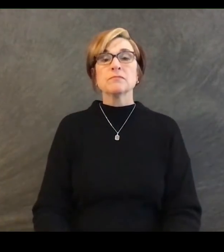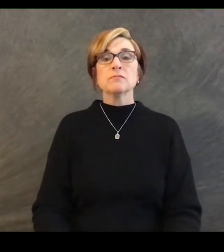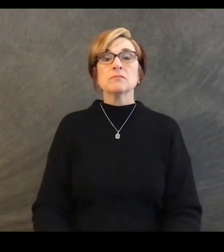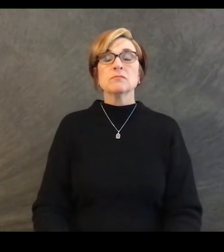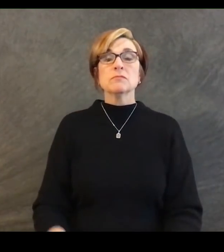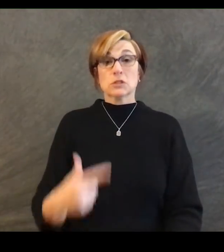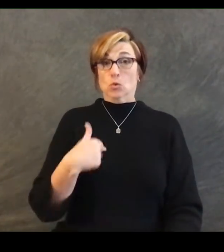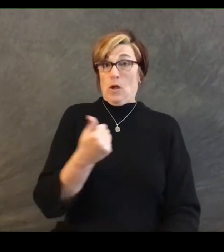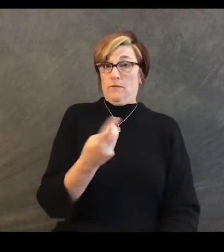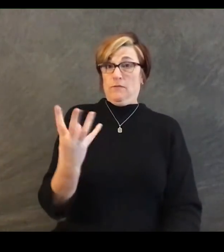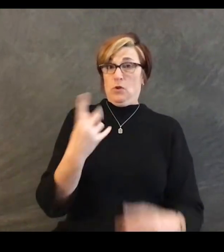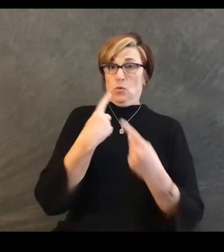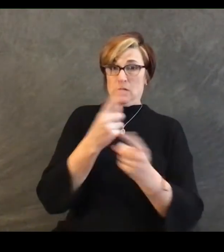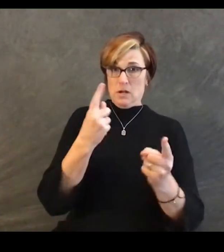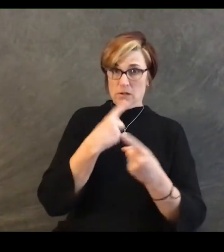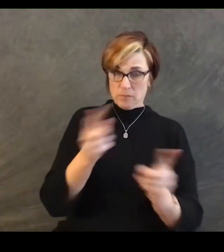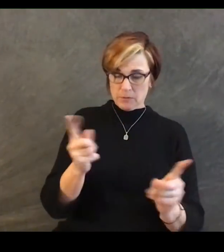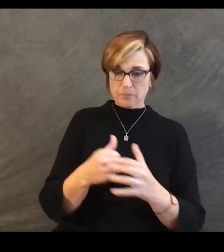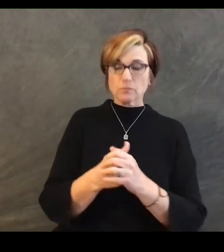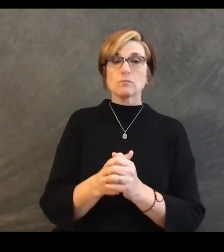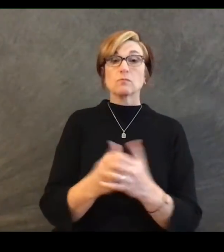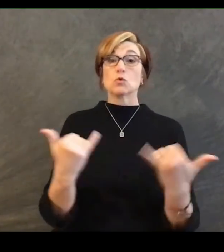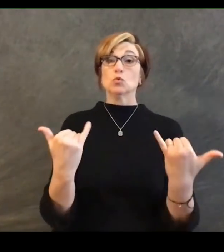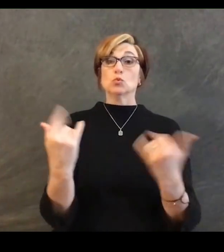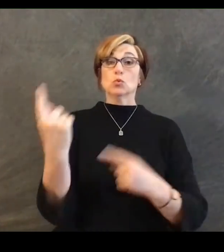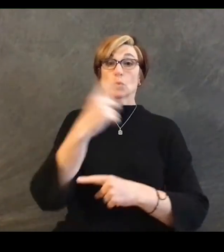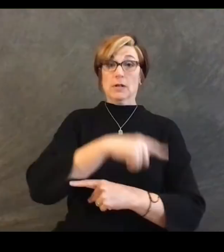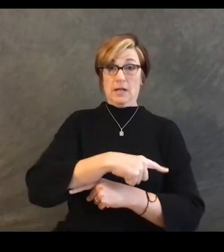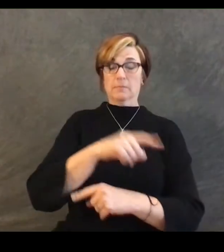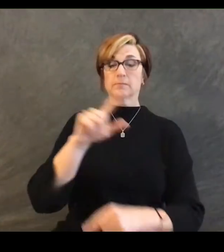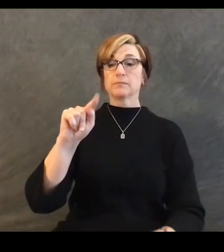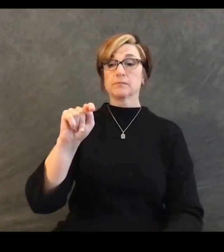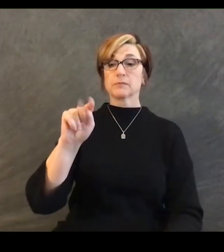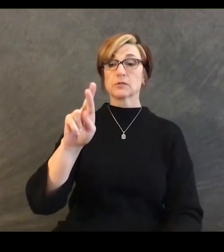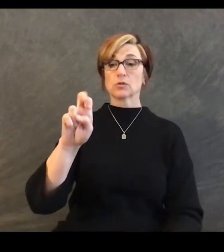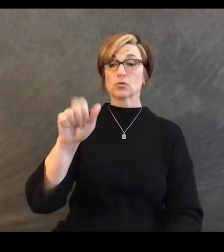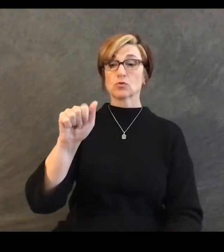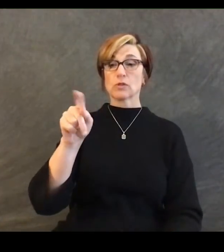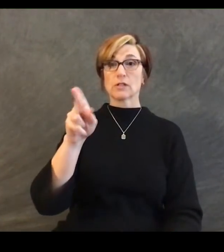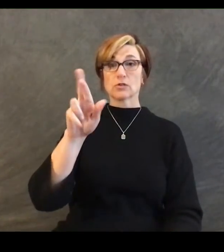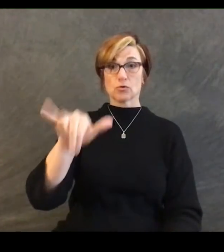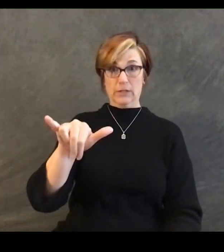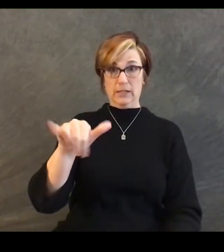Treasury Department and Small Business Administration announced further details